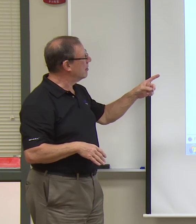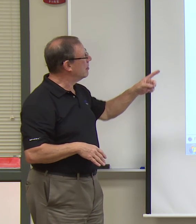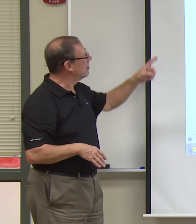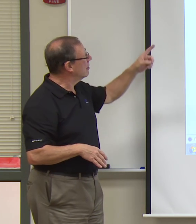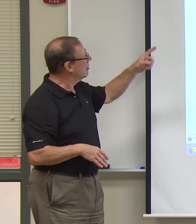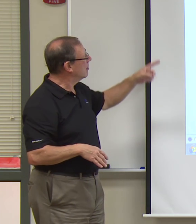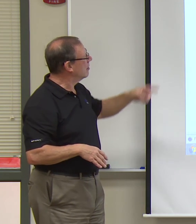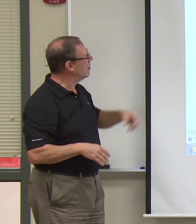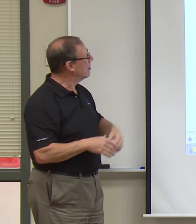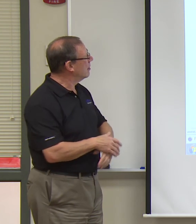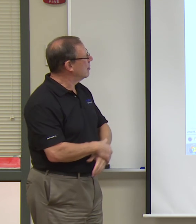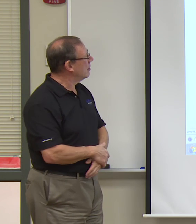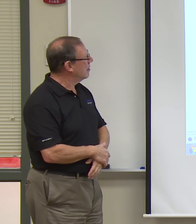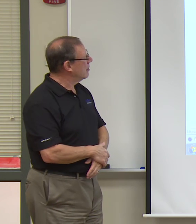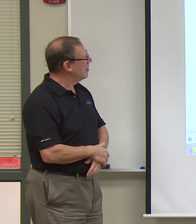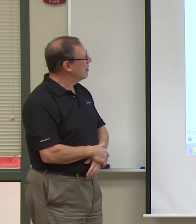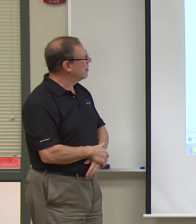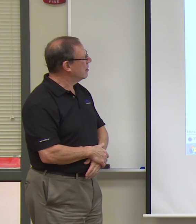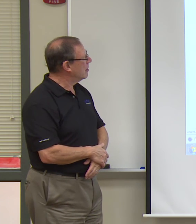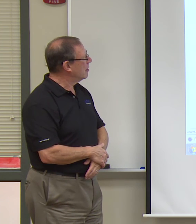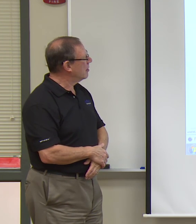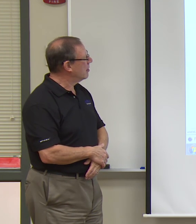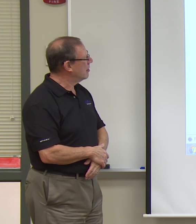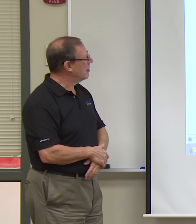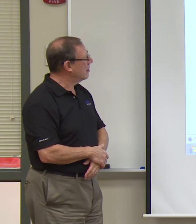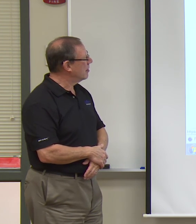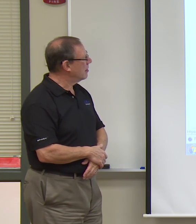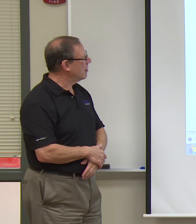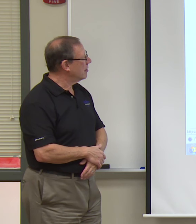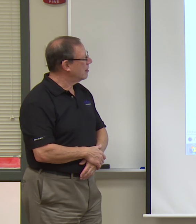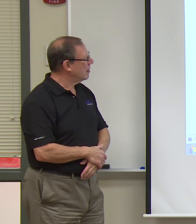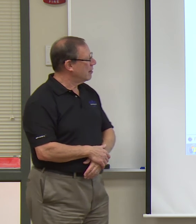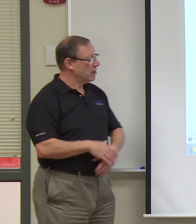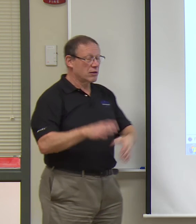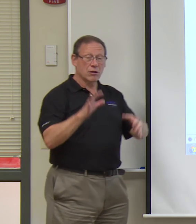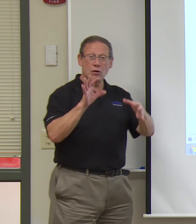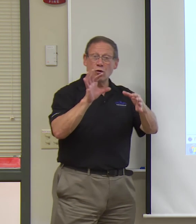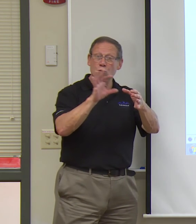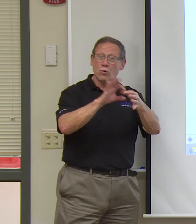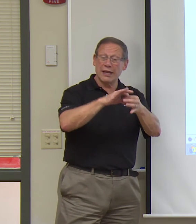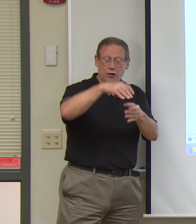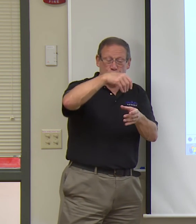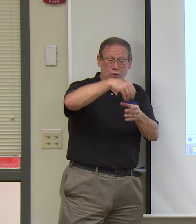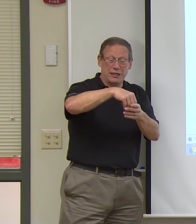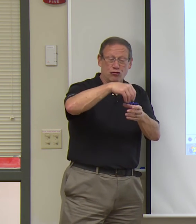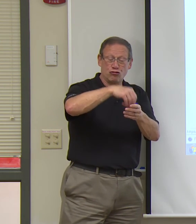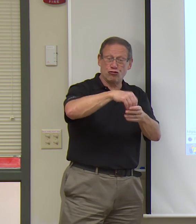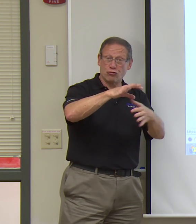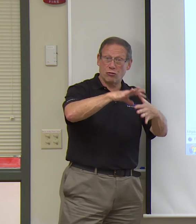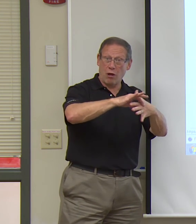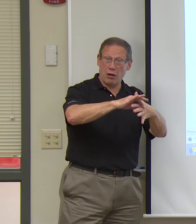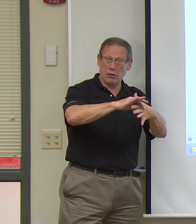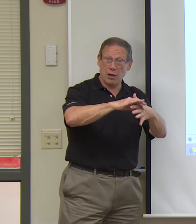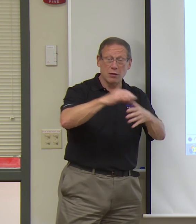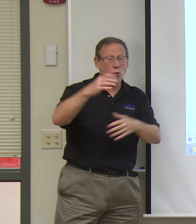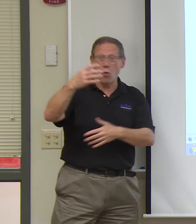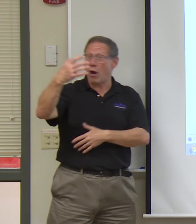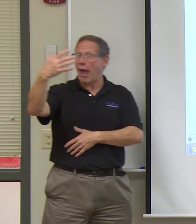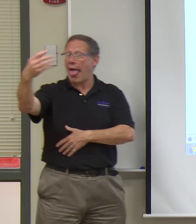but then you're just linking internally or externally to content or discussions